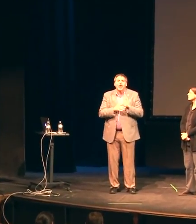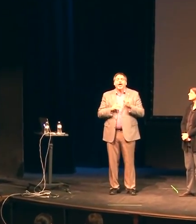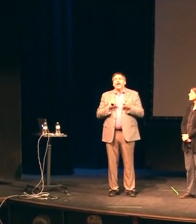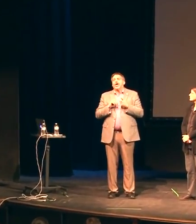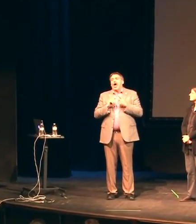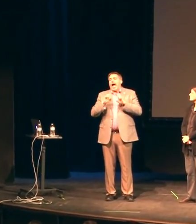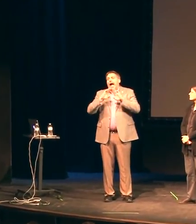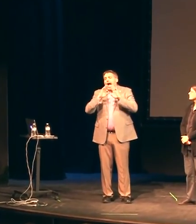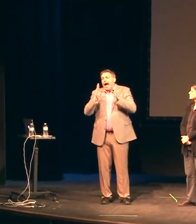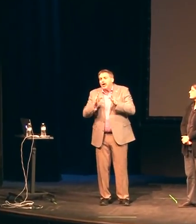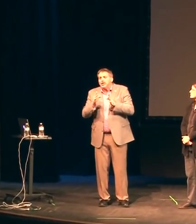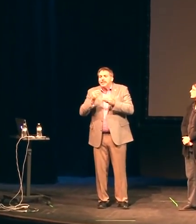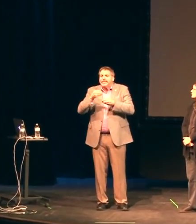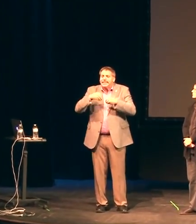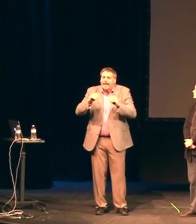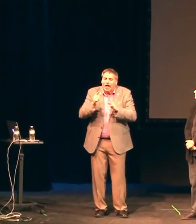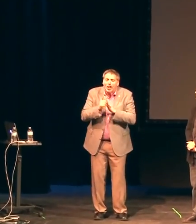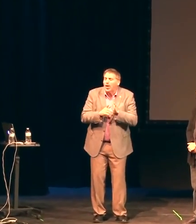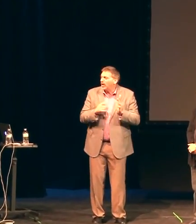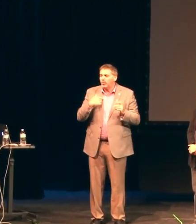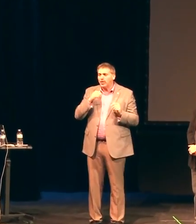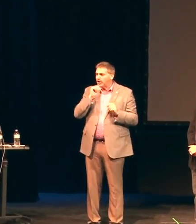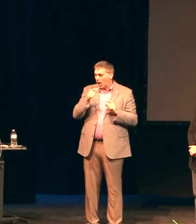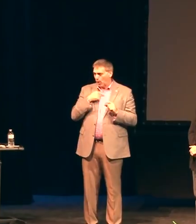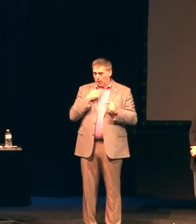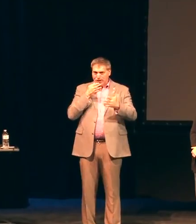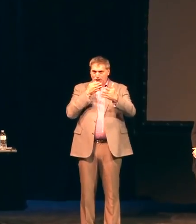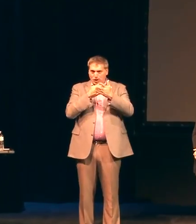don't do divorce law or housing issues or things